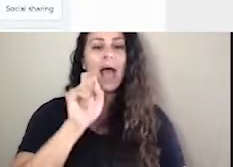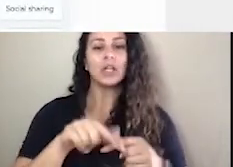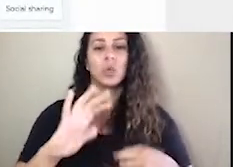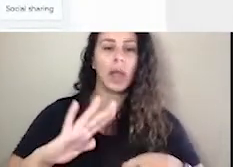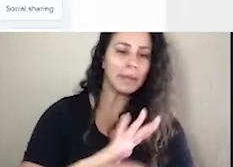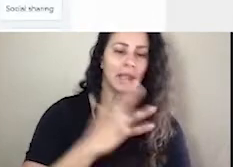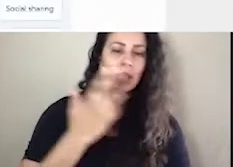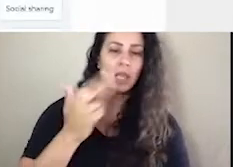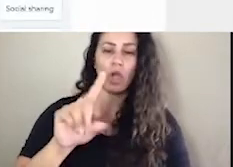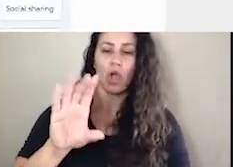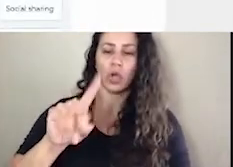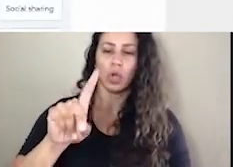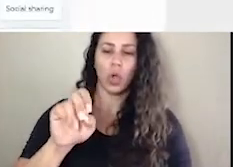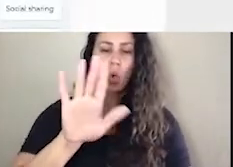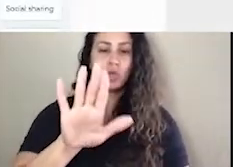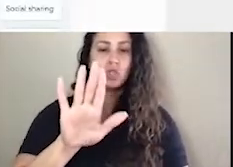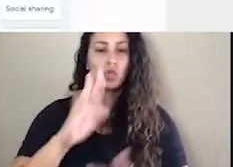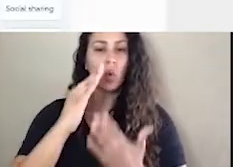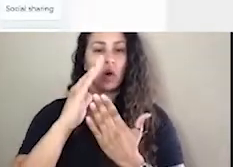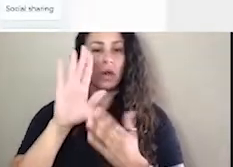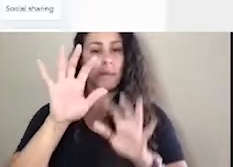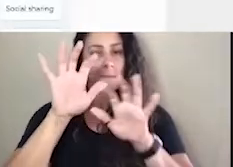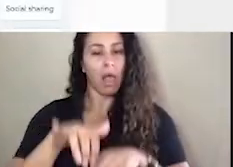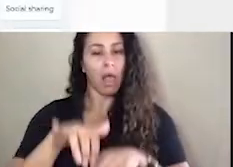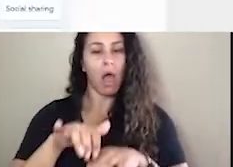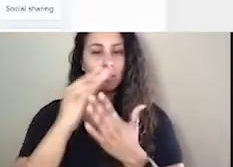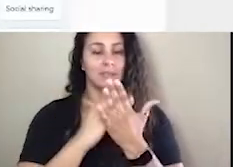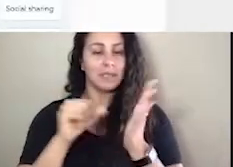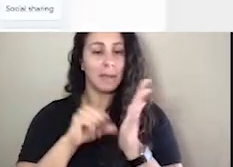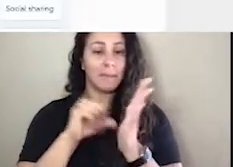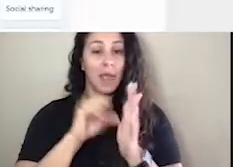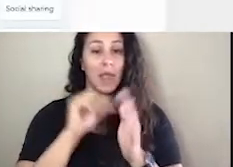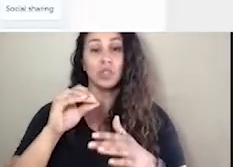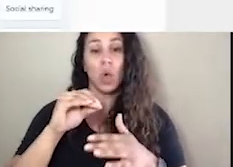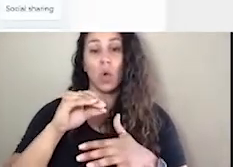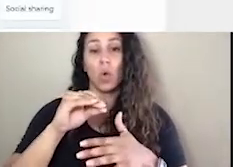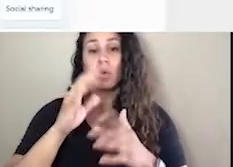THERE WAS NO WAY FOR A CONTENT CREATOR TO COME IN AND EDIT THIS CONTENT.